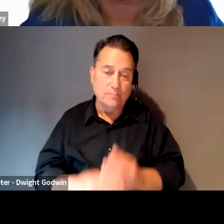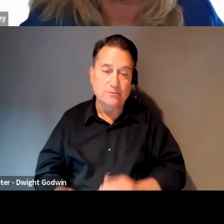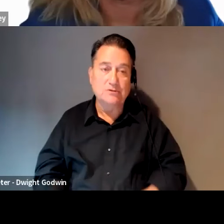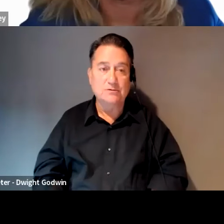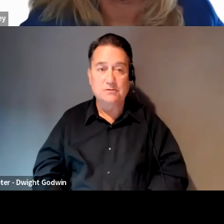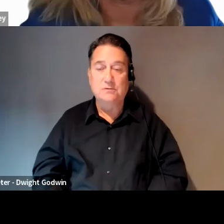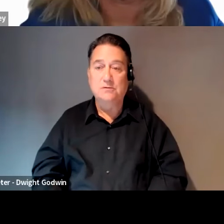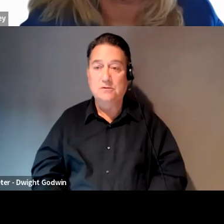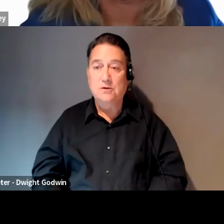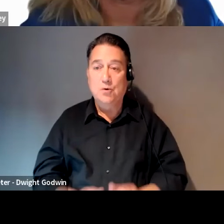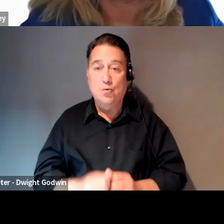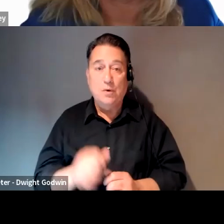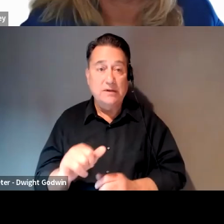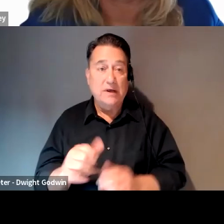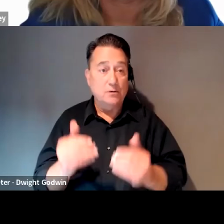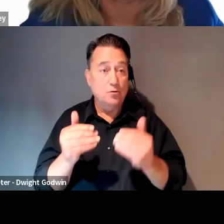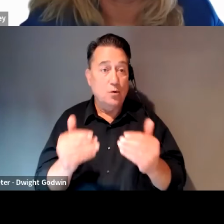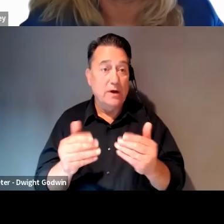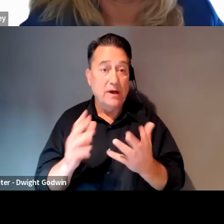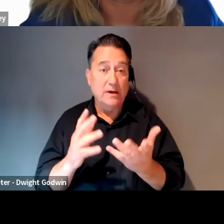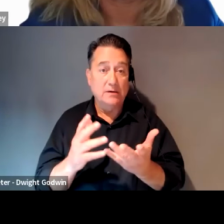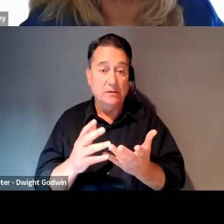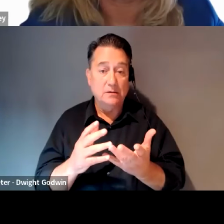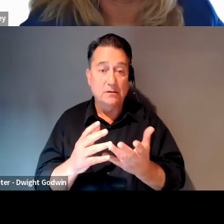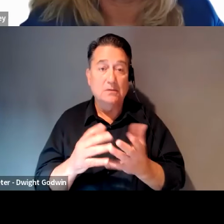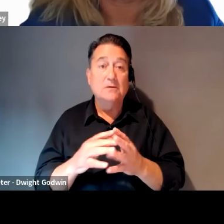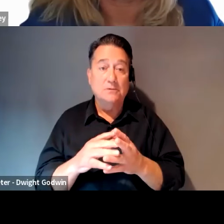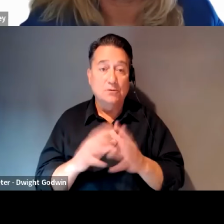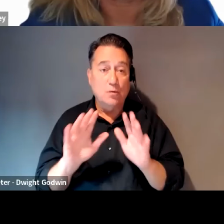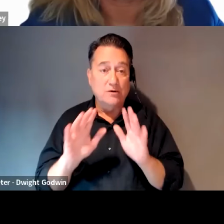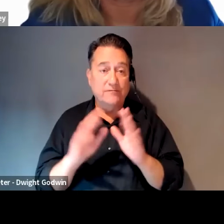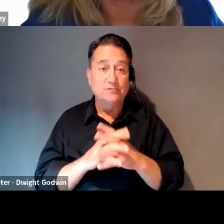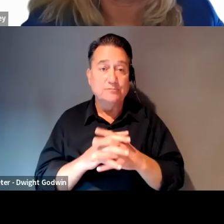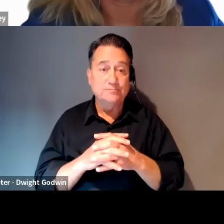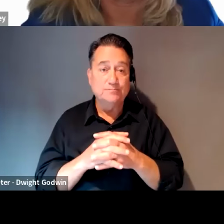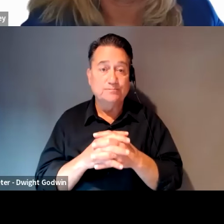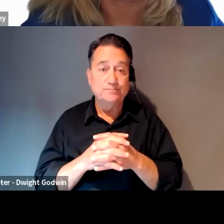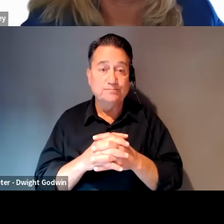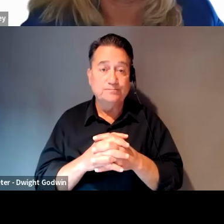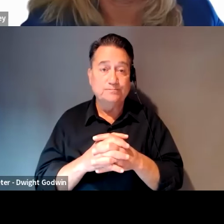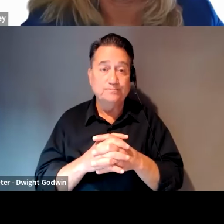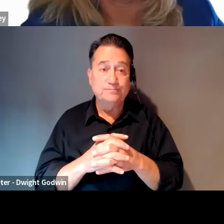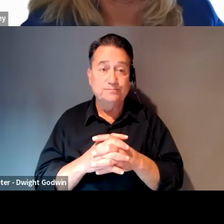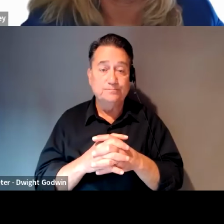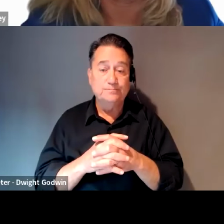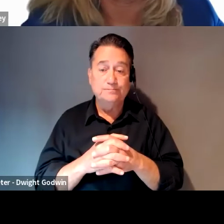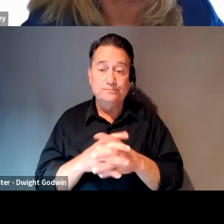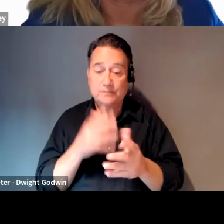And with that, we can go ahead and take down the slides. Great, thank you all.